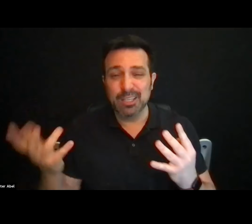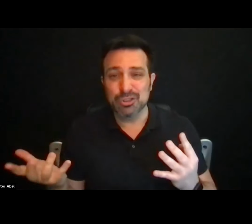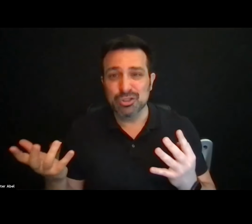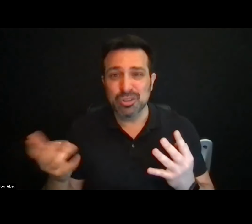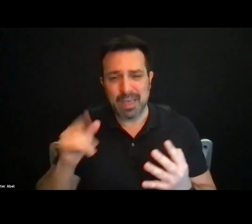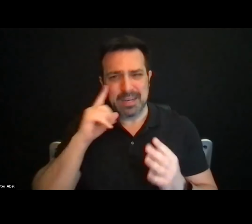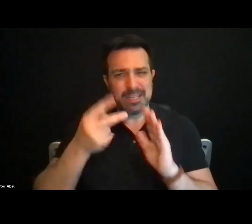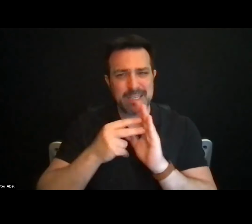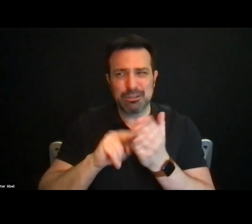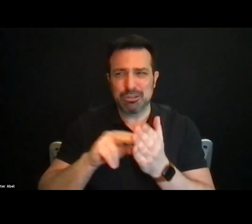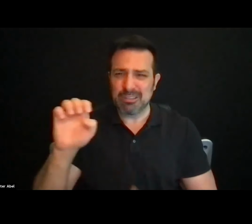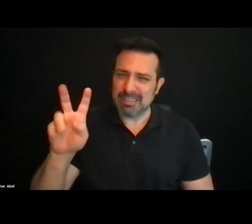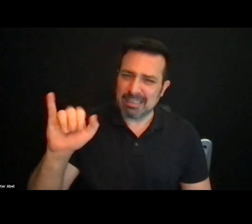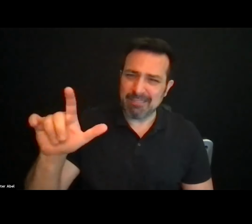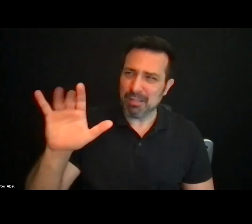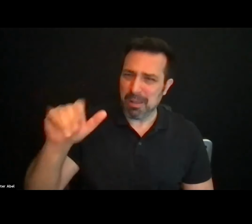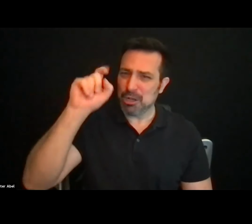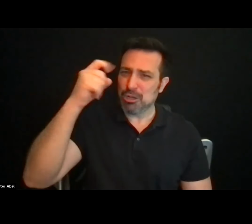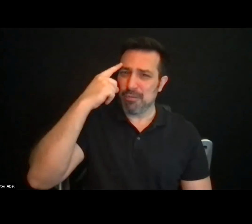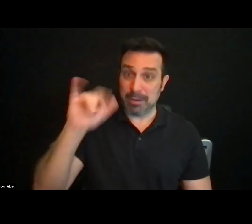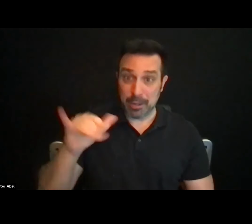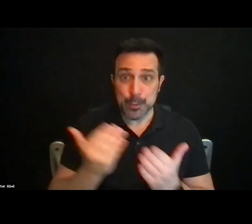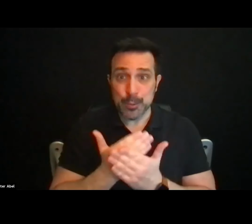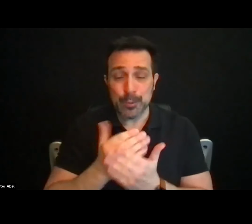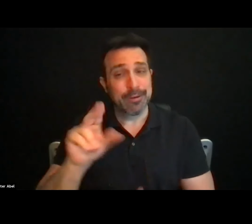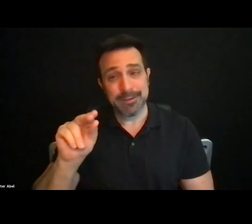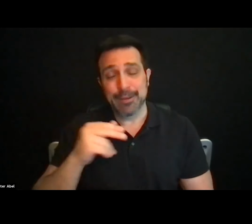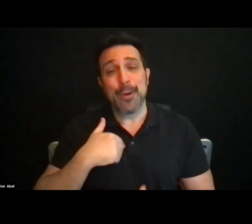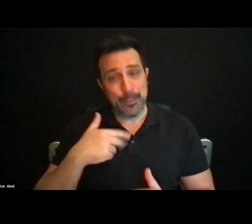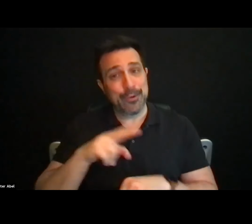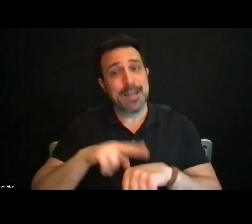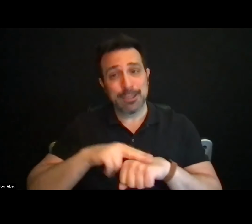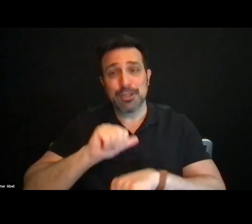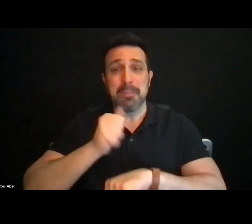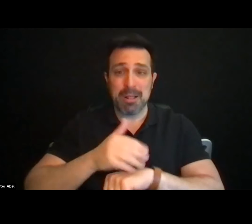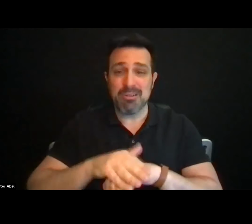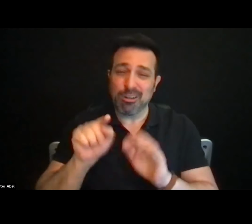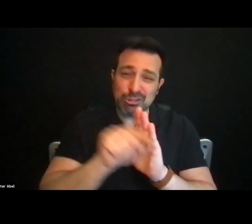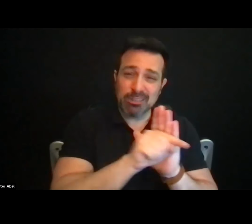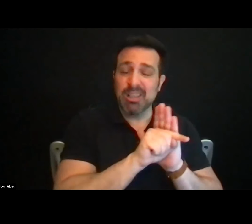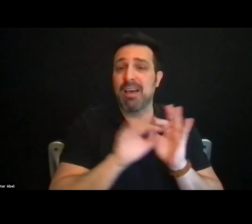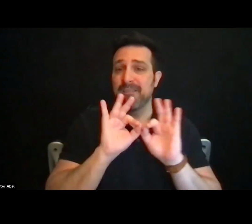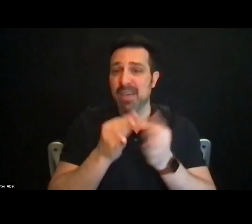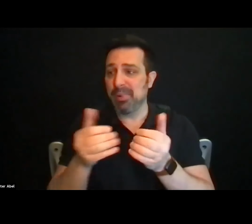and placing children, predominantly brown children in chain link cages. Intentional and evil